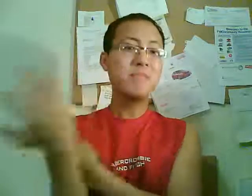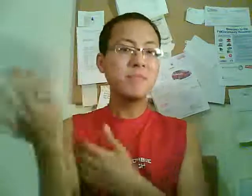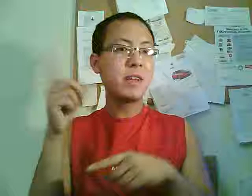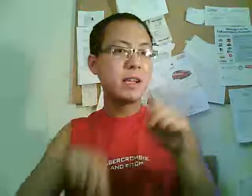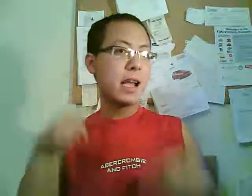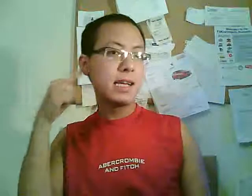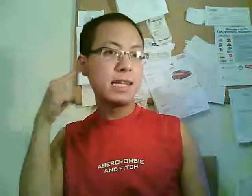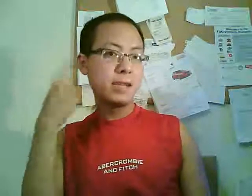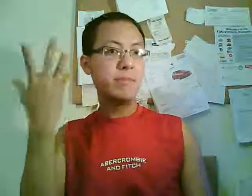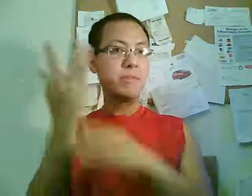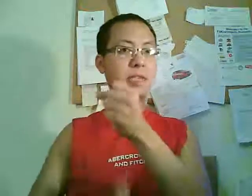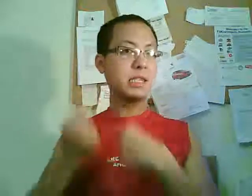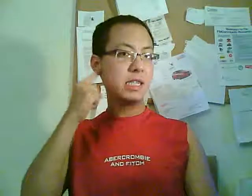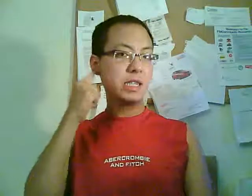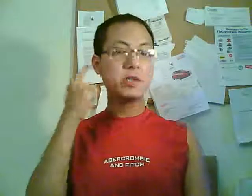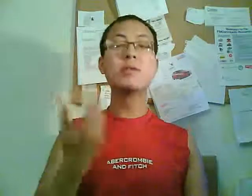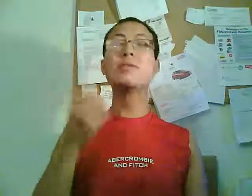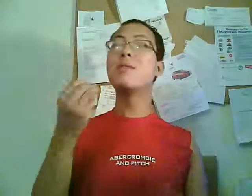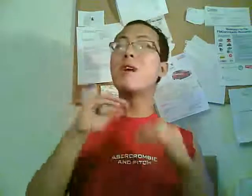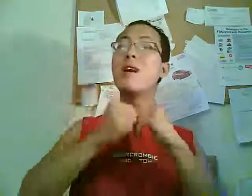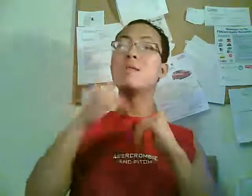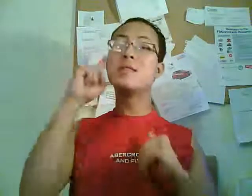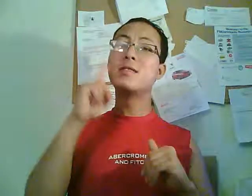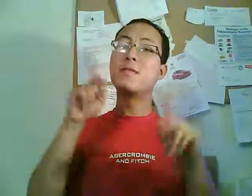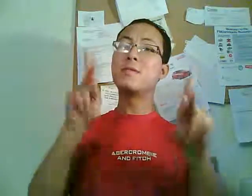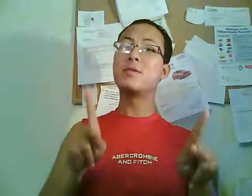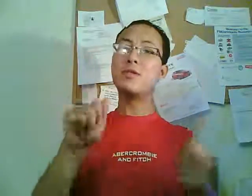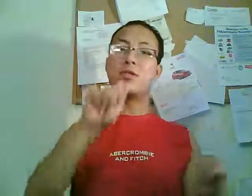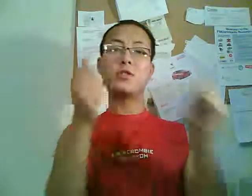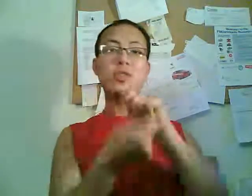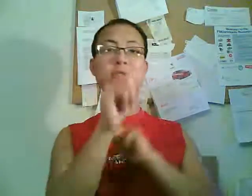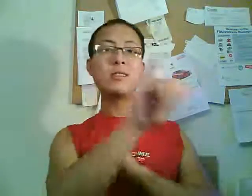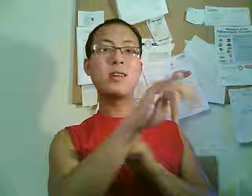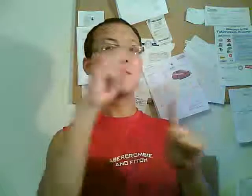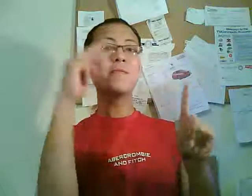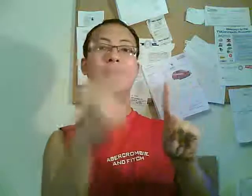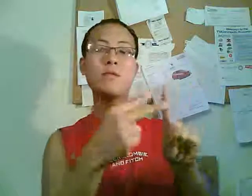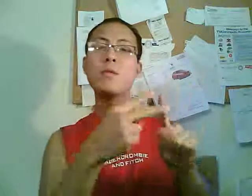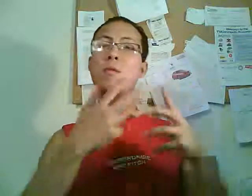They are missing something - the ability to hear. So how can a deaf person change that perspective?